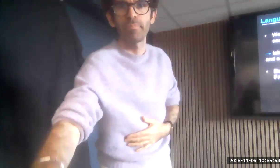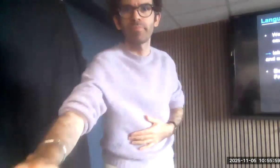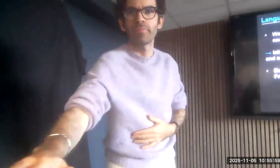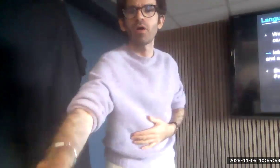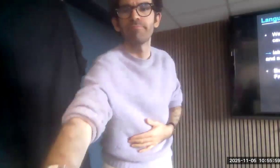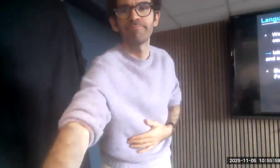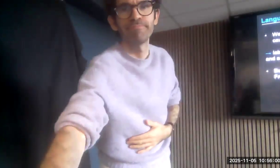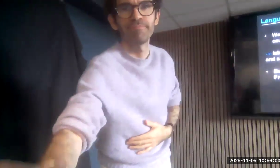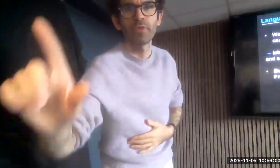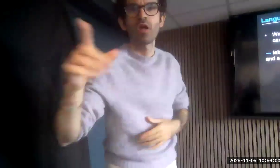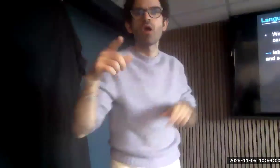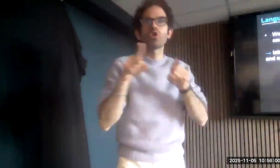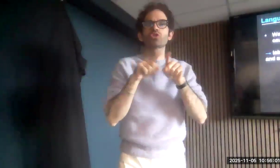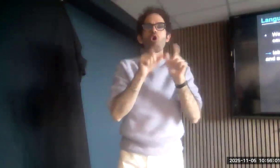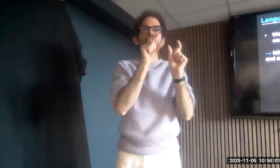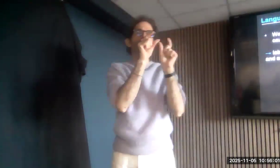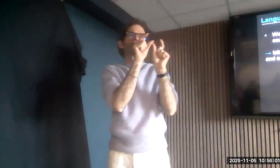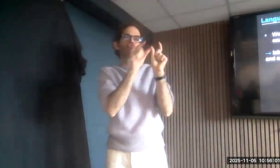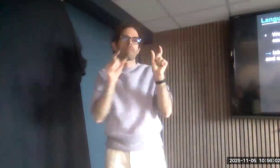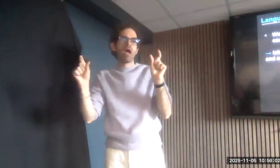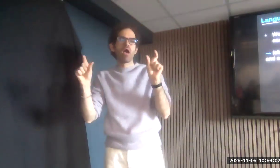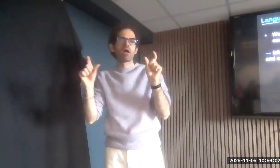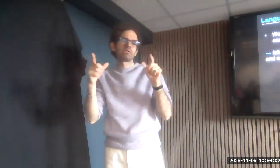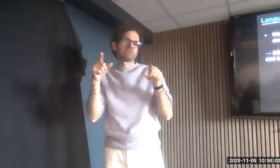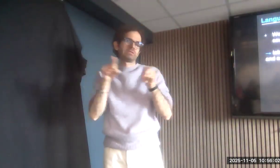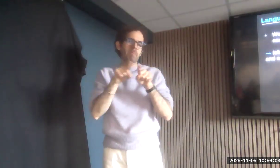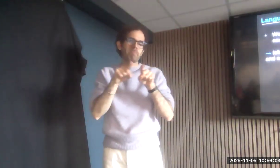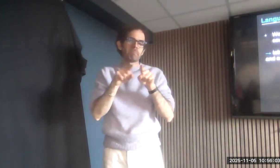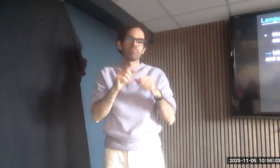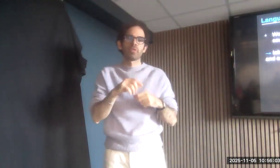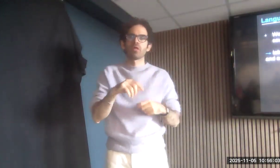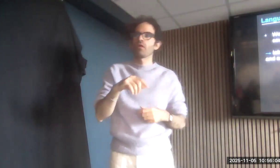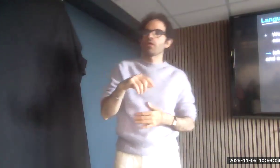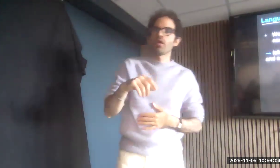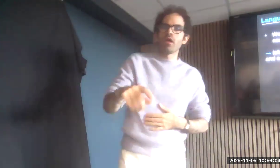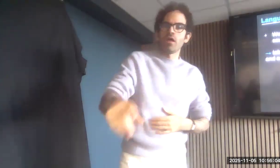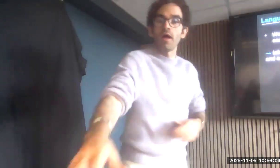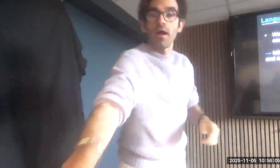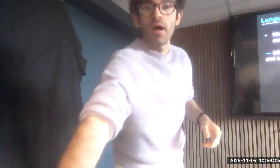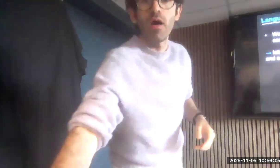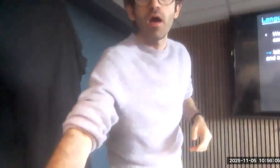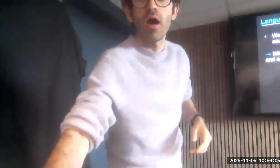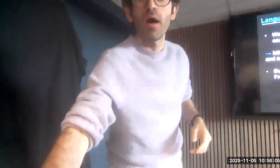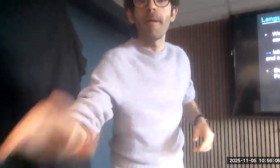initially. We can also